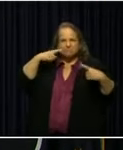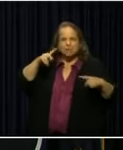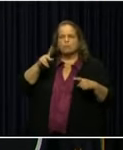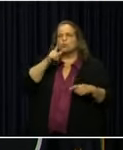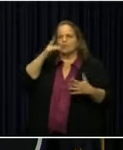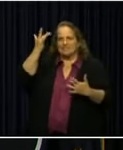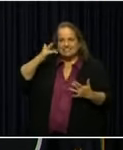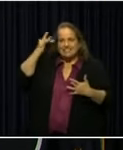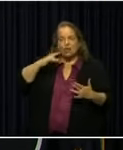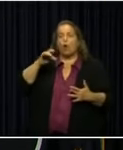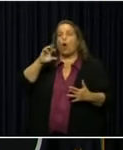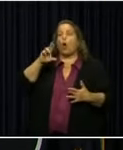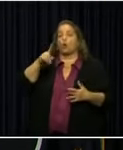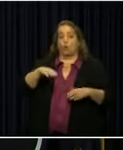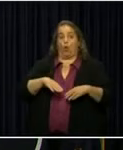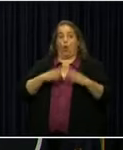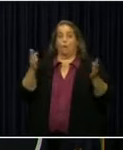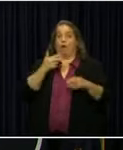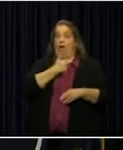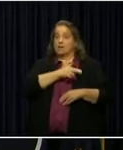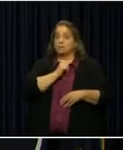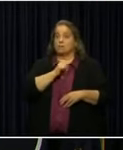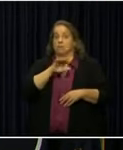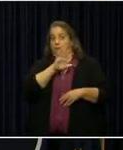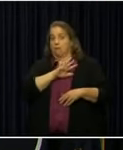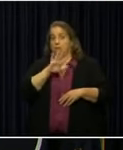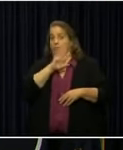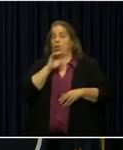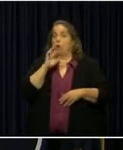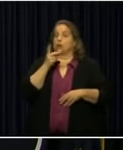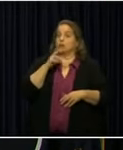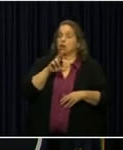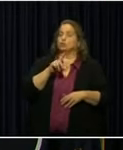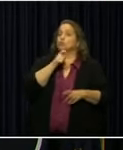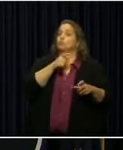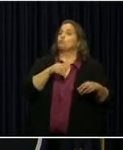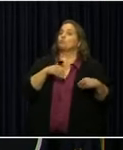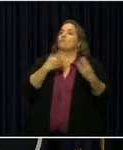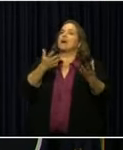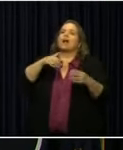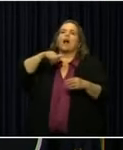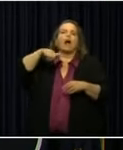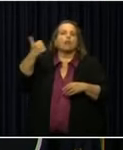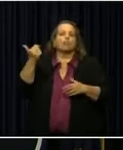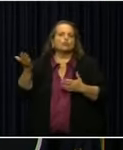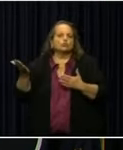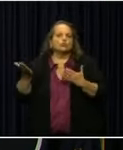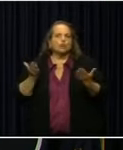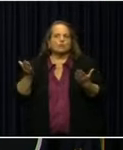PUT PEOPLE IN HARM AS WE LESSEN THOSE RESTRICTIONS OUT THERE.